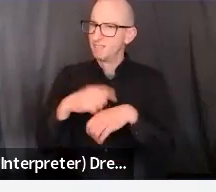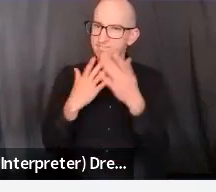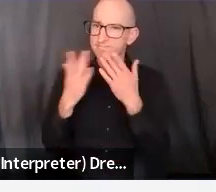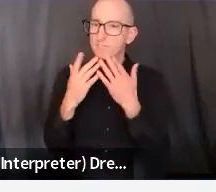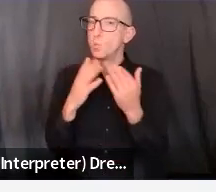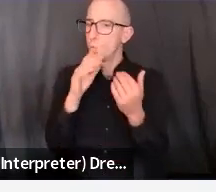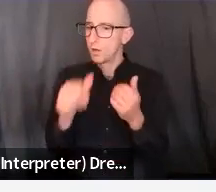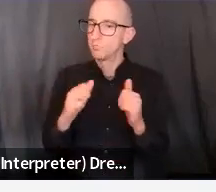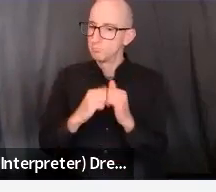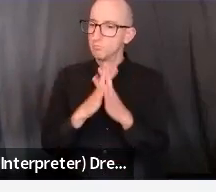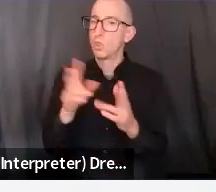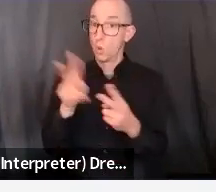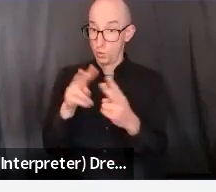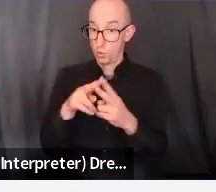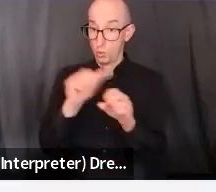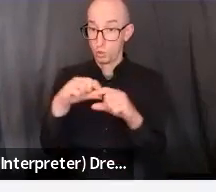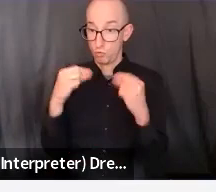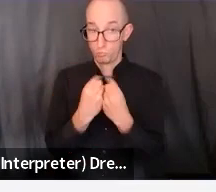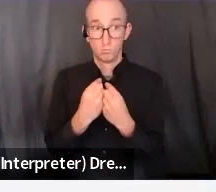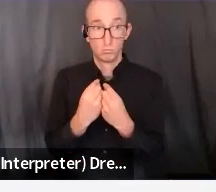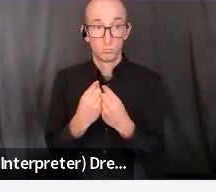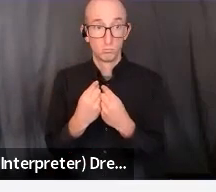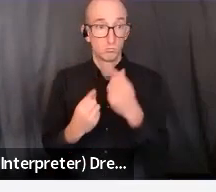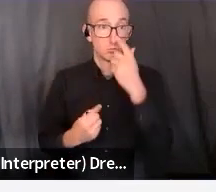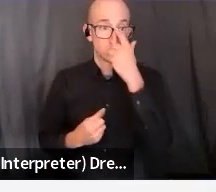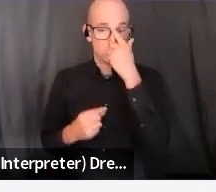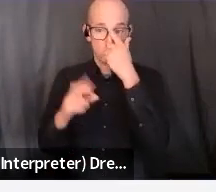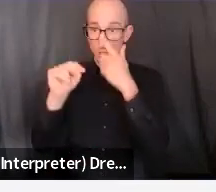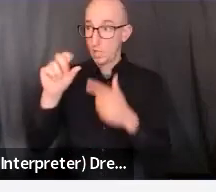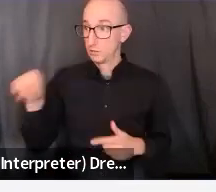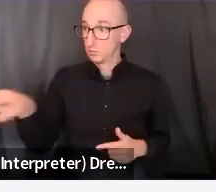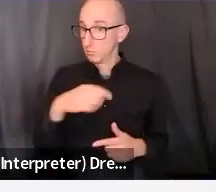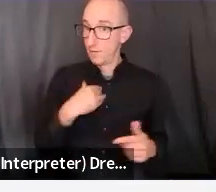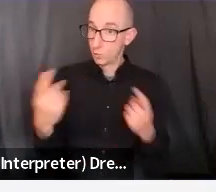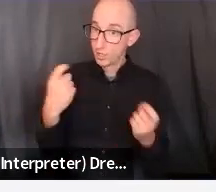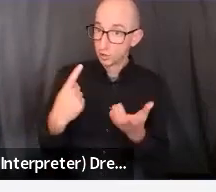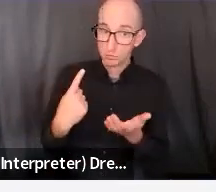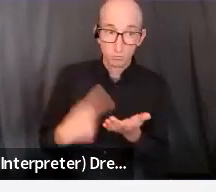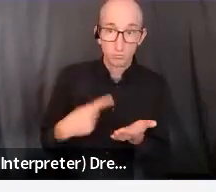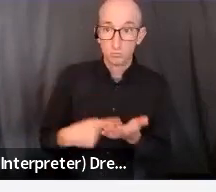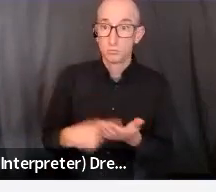of the webinar. Those of you who registered for today's webinar will automatically be added to